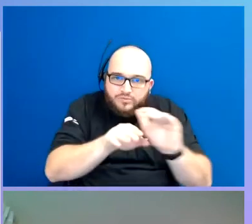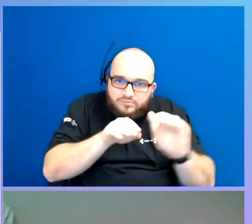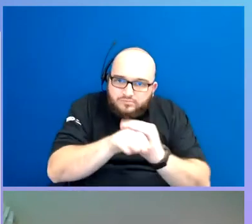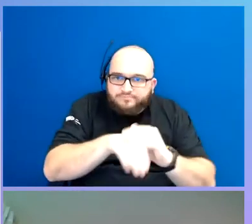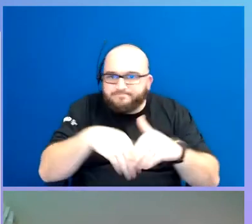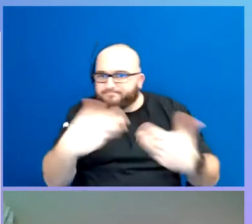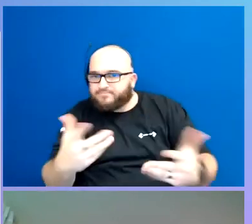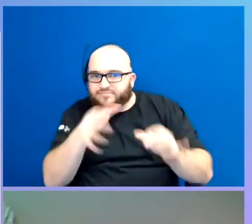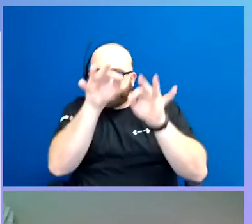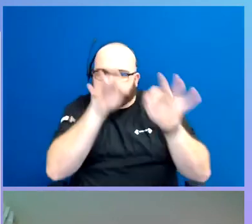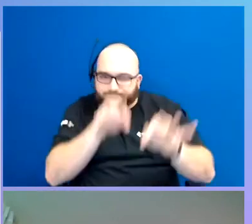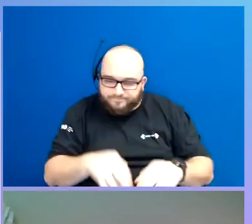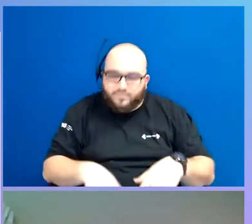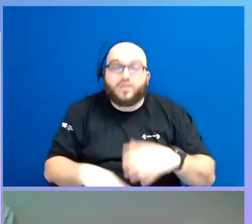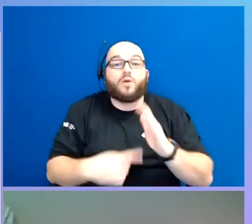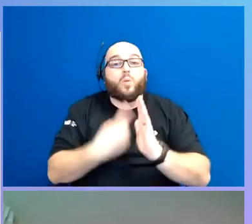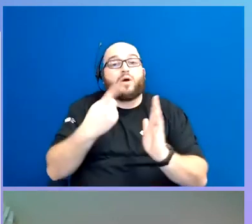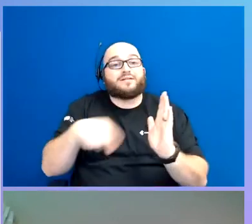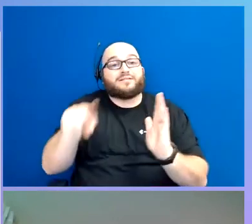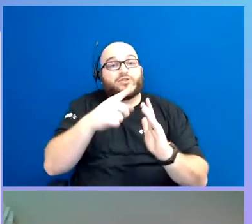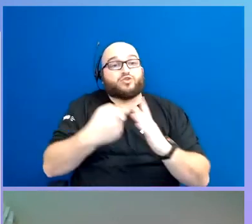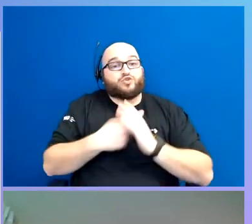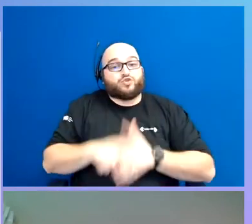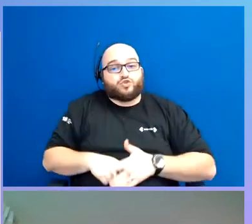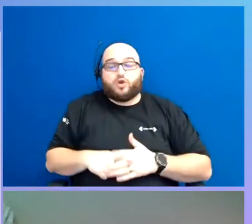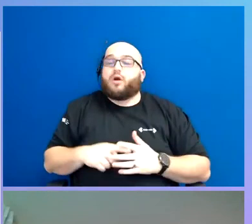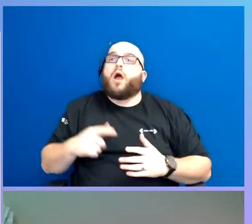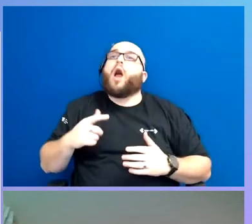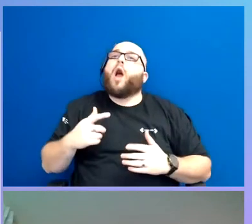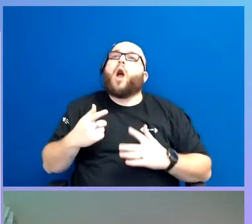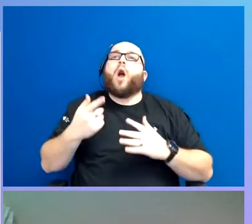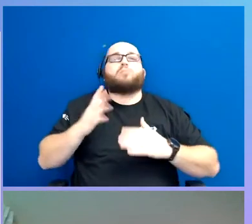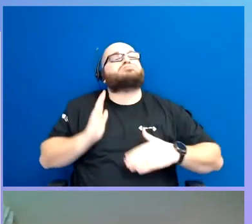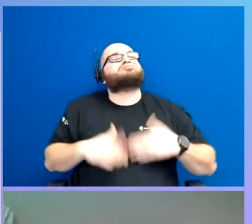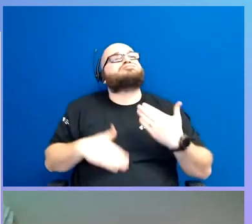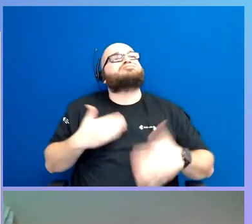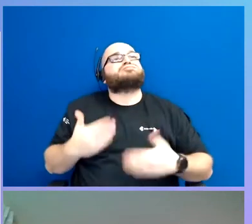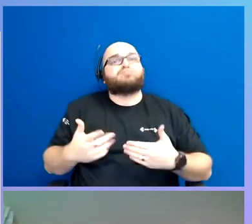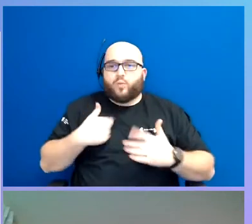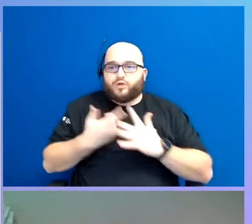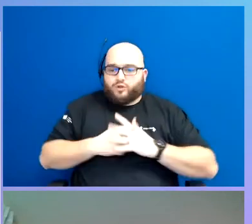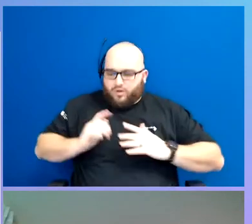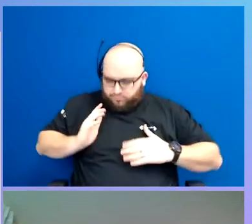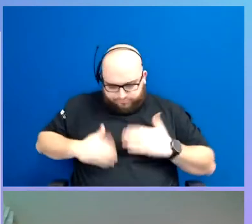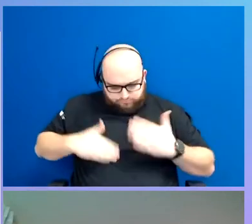gaining some traction in the